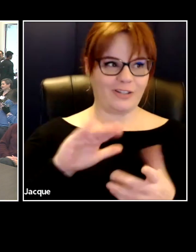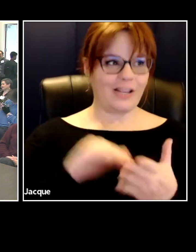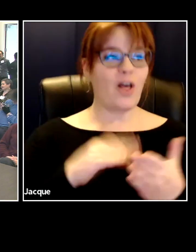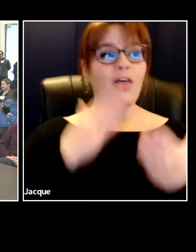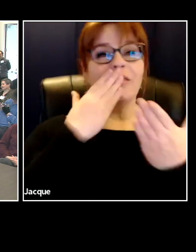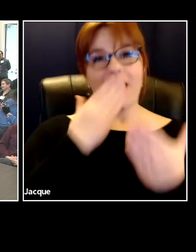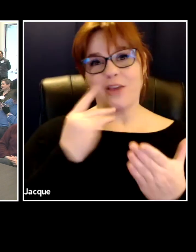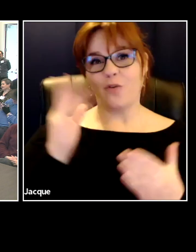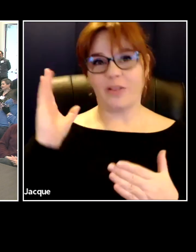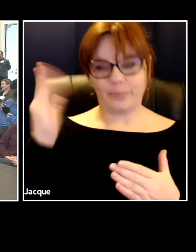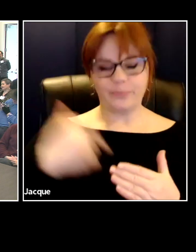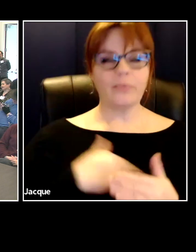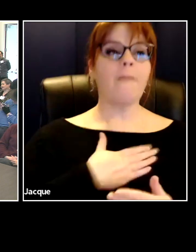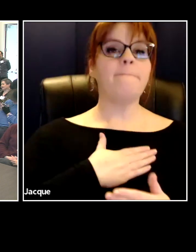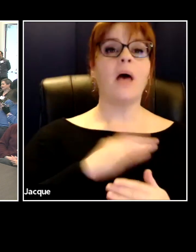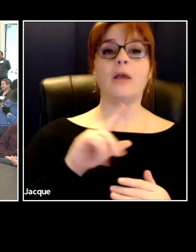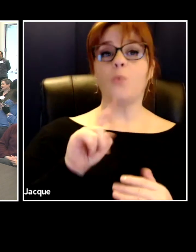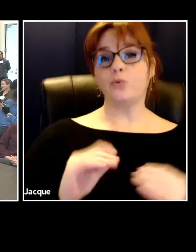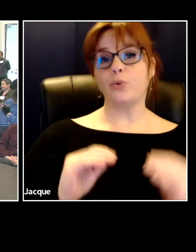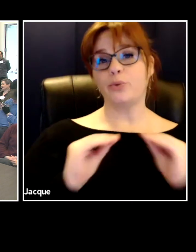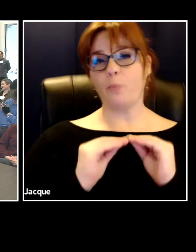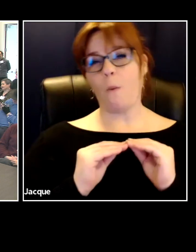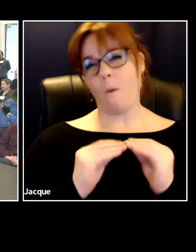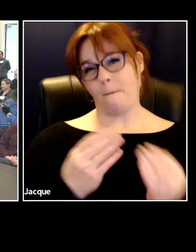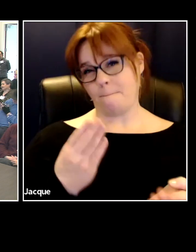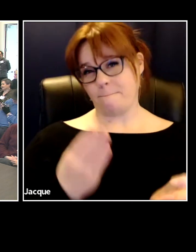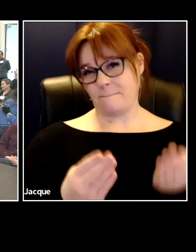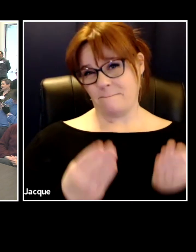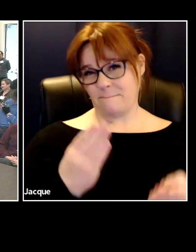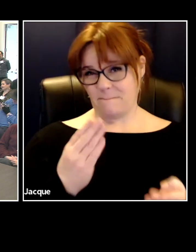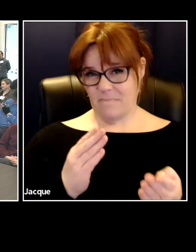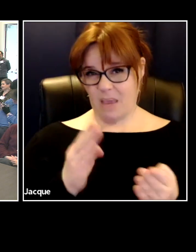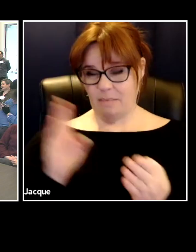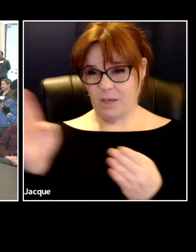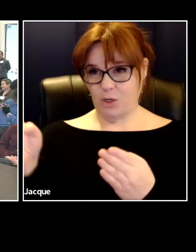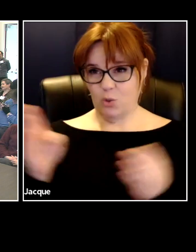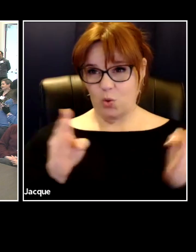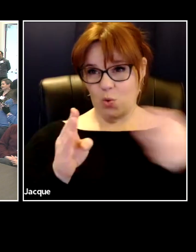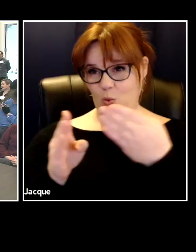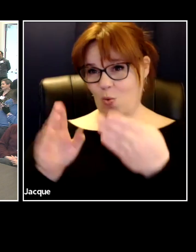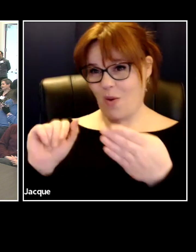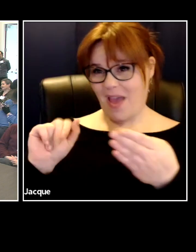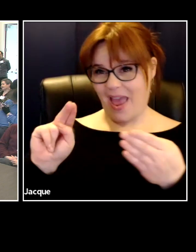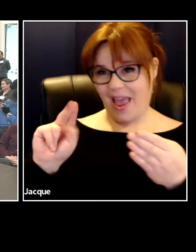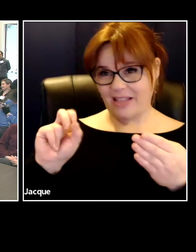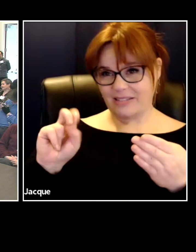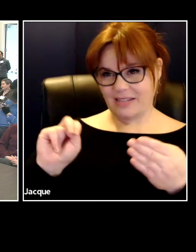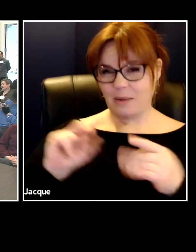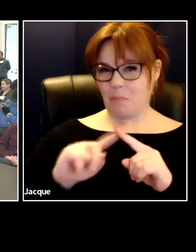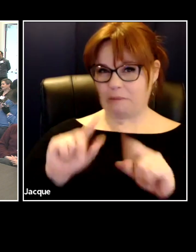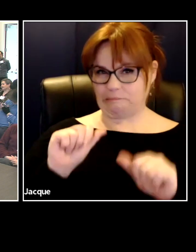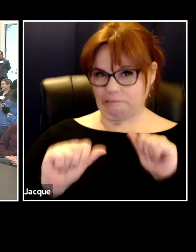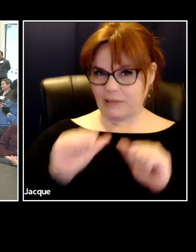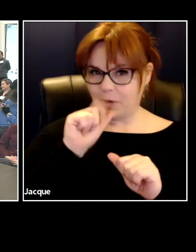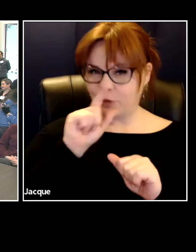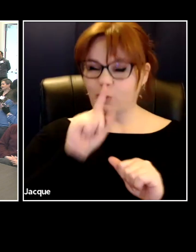Um this question is actually more maybe towards Anson but I'm not sure. Uh so obviously these are